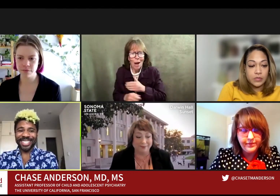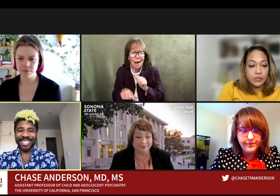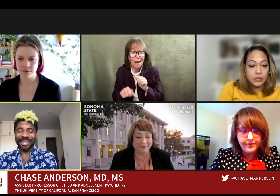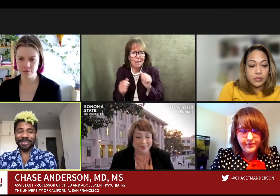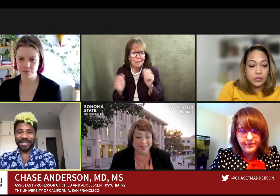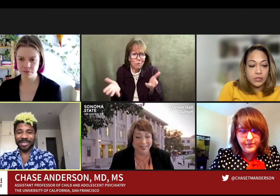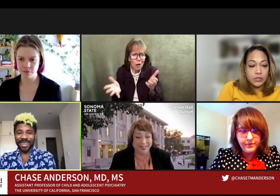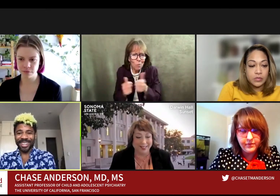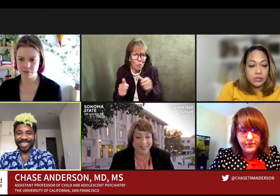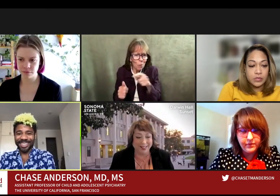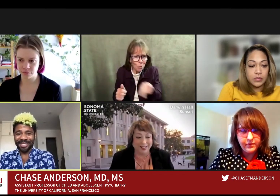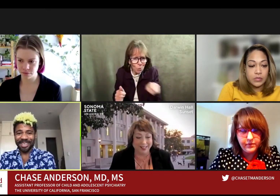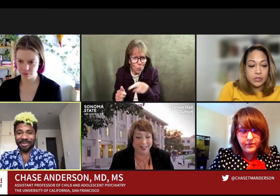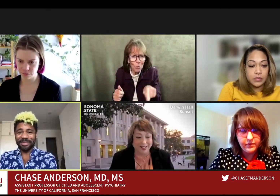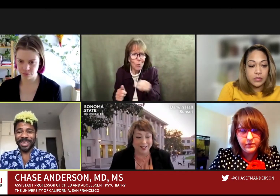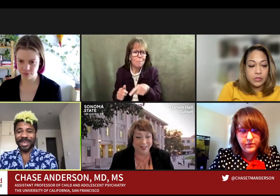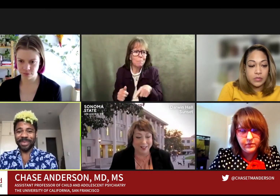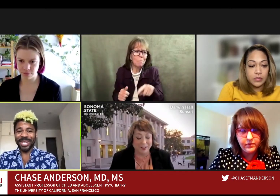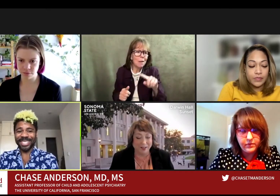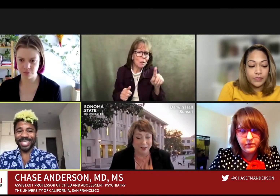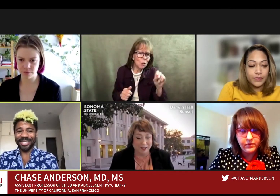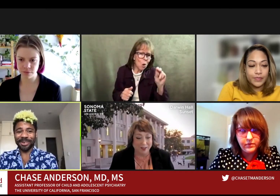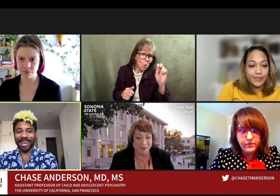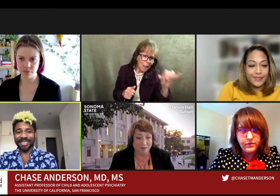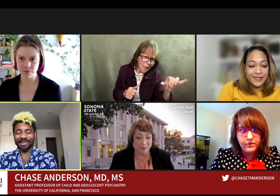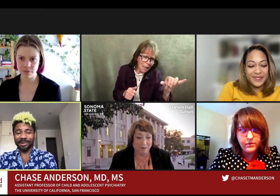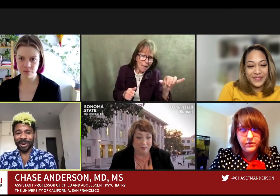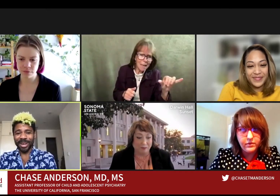and then Zoey as well. All of them have been amazing throughout this whole process.